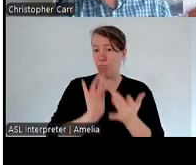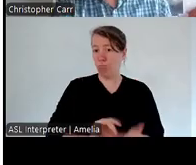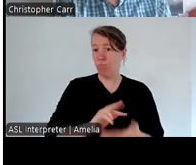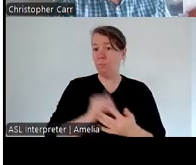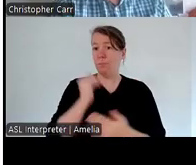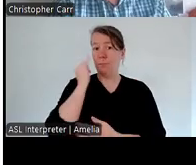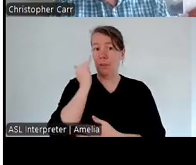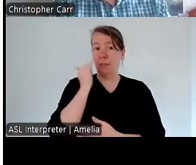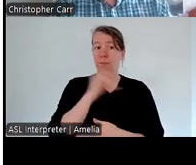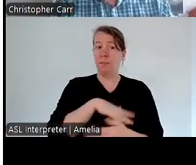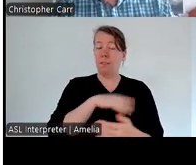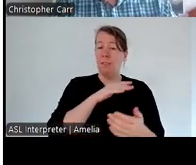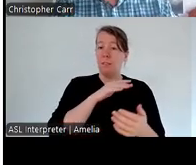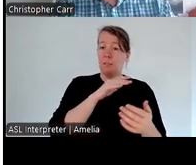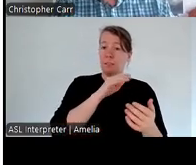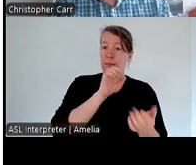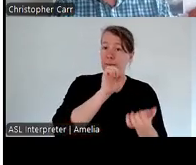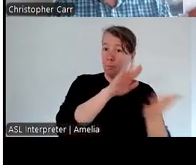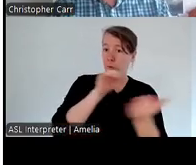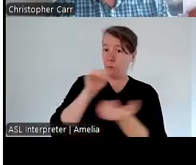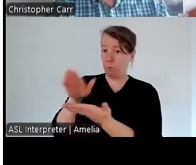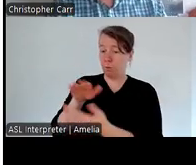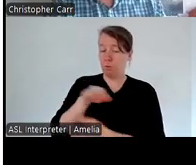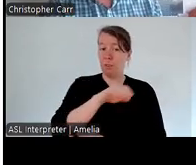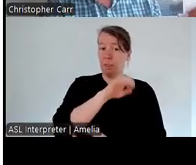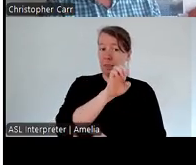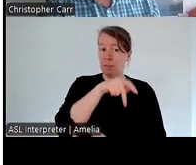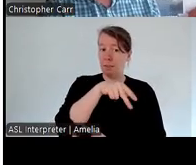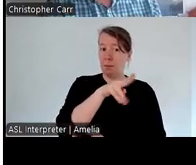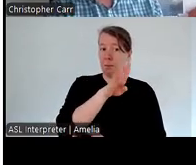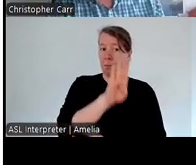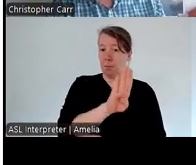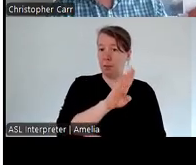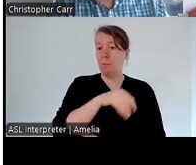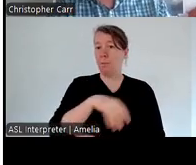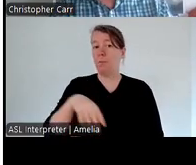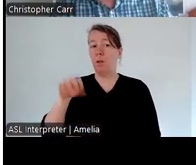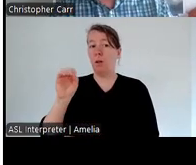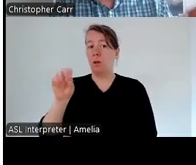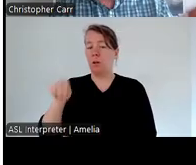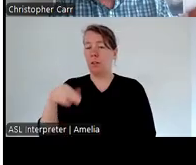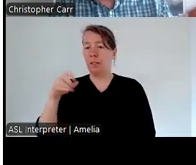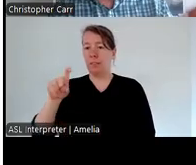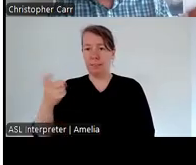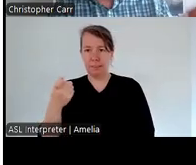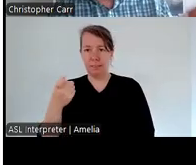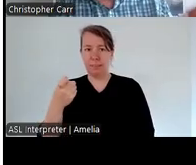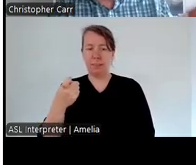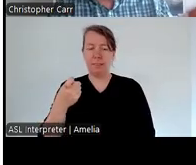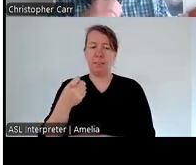or the ONIX technique, where it's, it's showing specifics on how that would look.